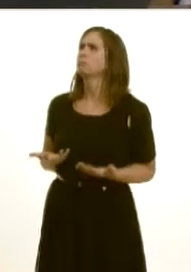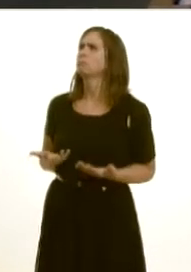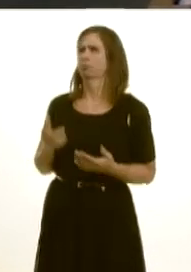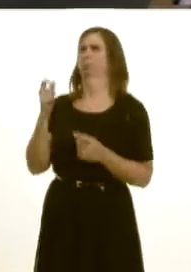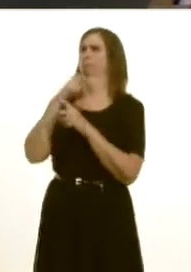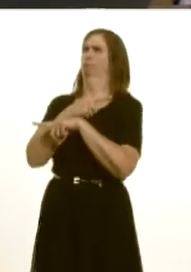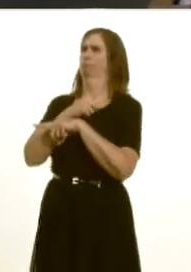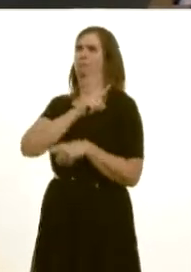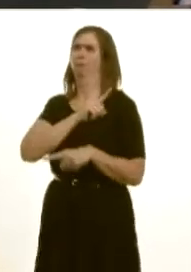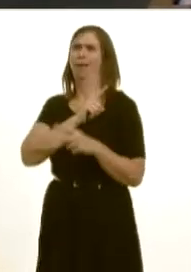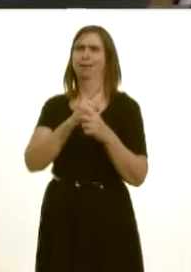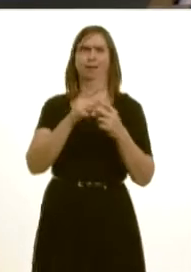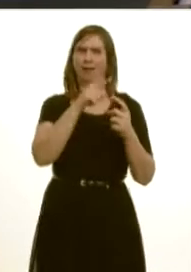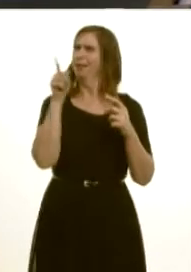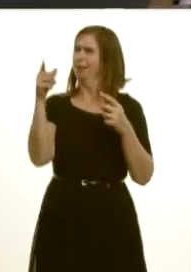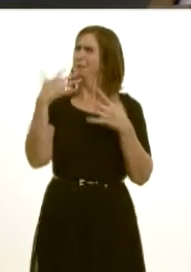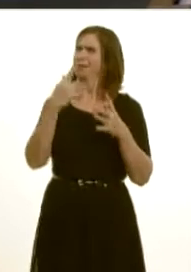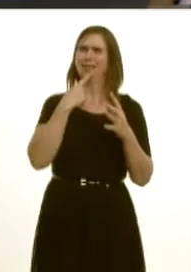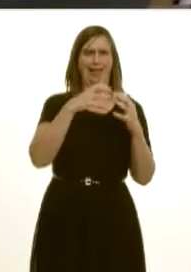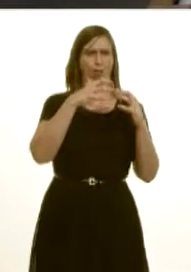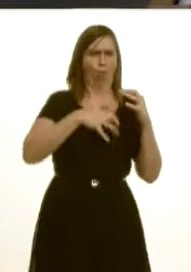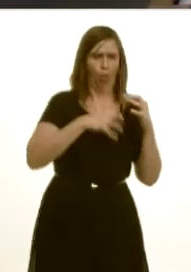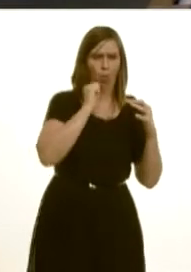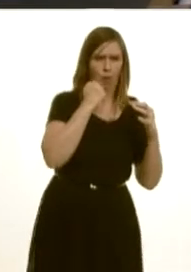is at the point of imminent meltdown and then saying that there may be problems recruiting